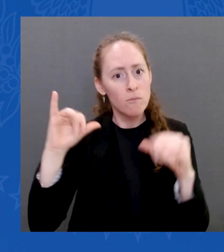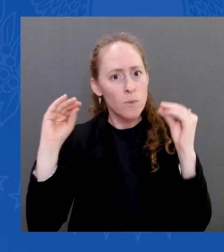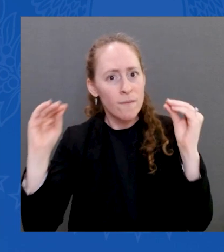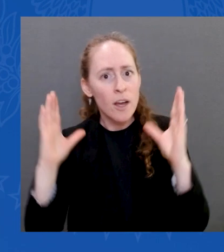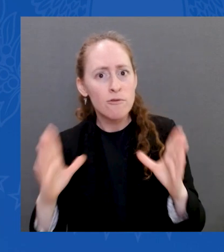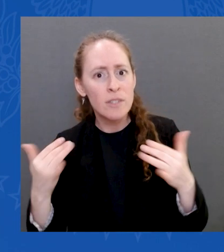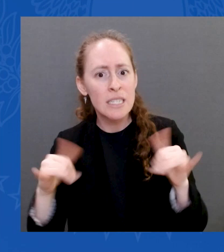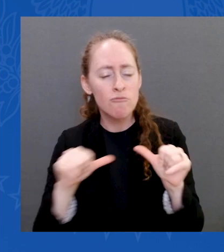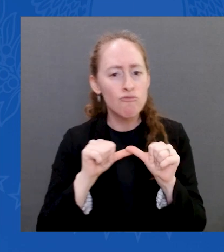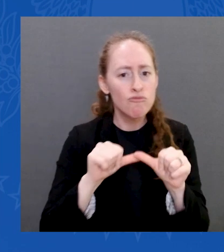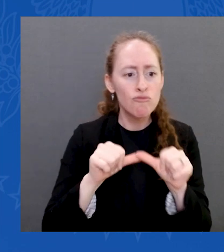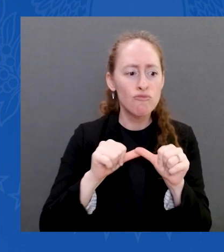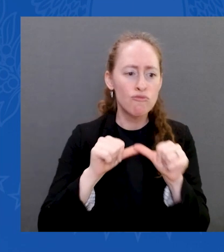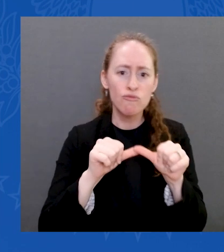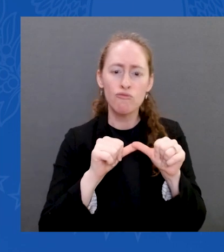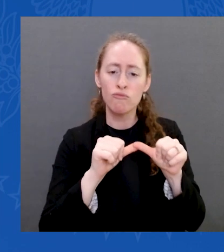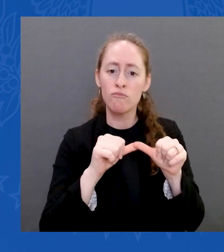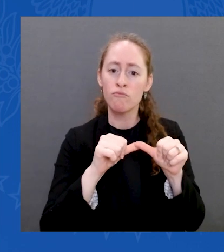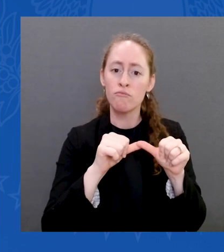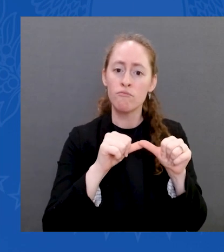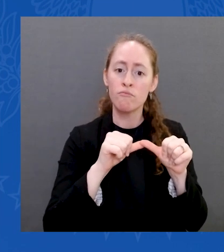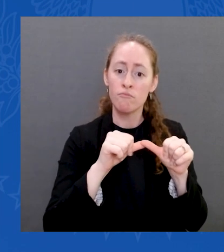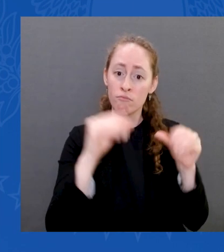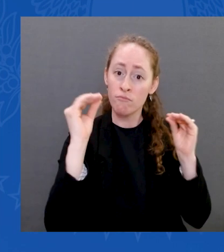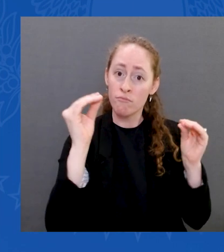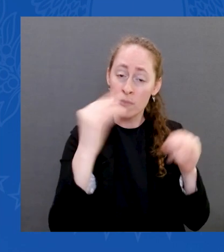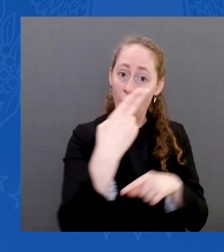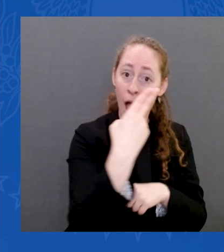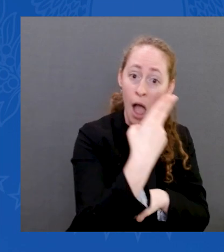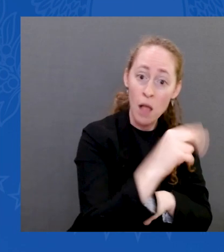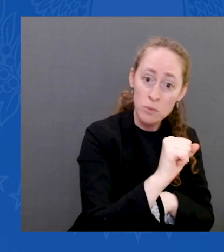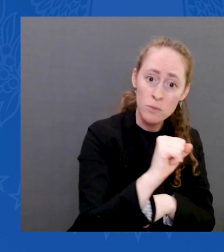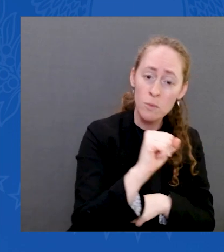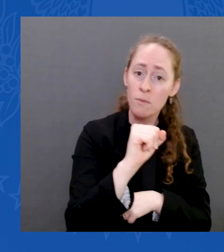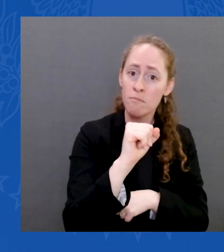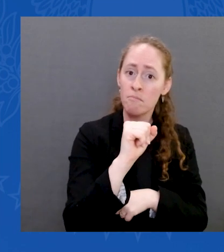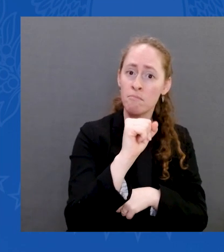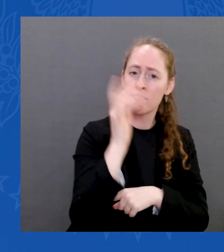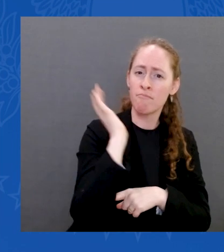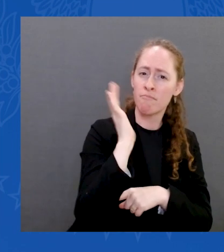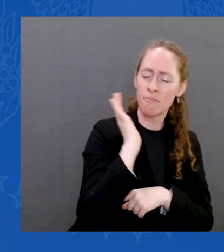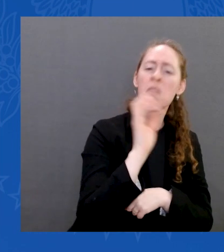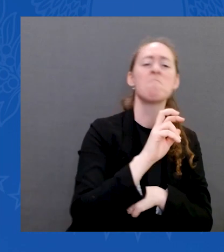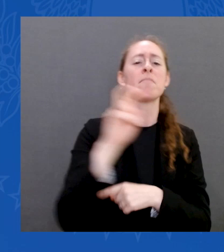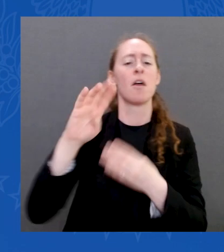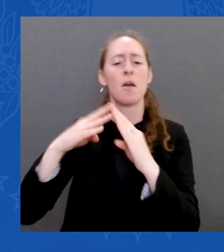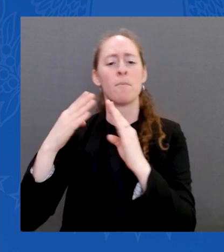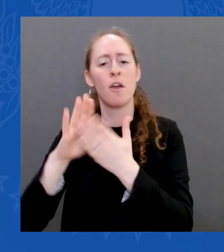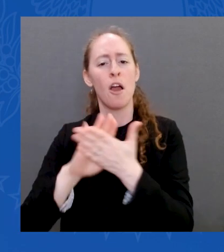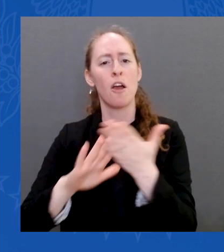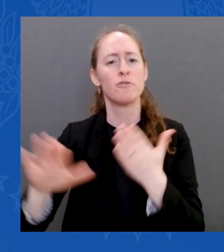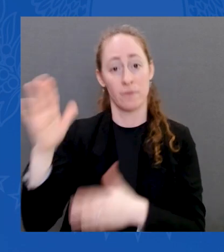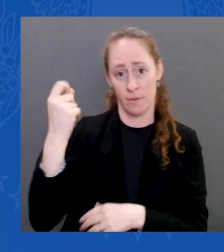for a long time now. We made a deal that -- she was so -- teaching is not what Jill does,